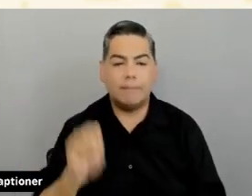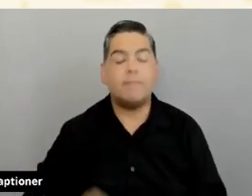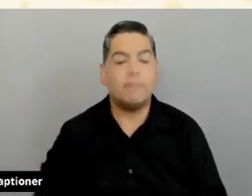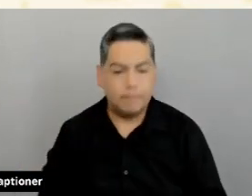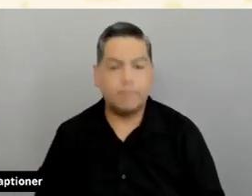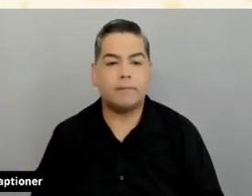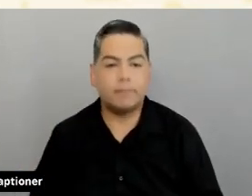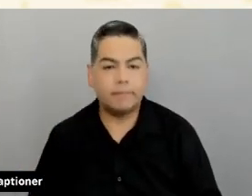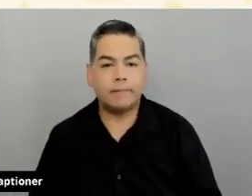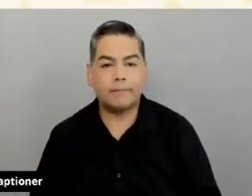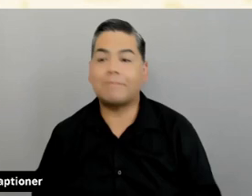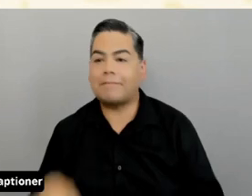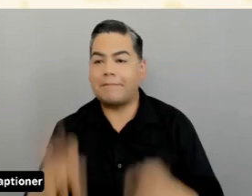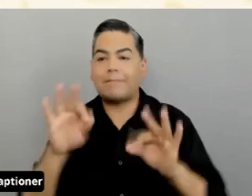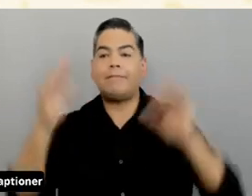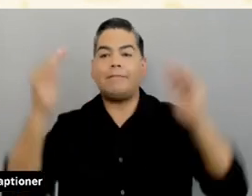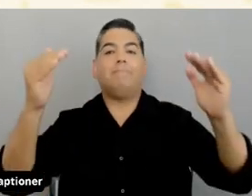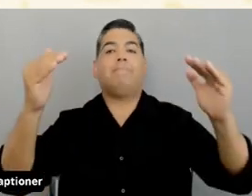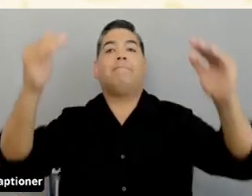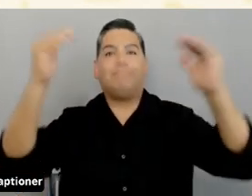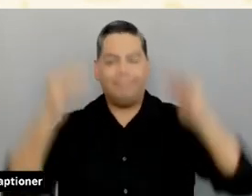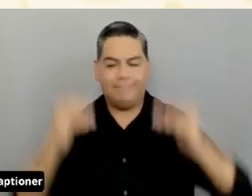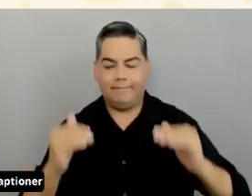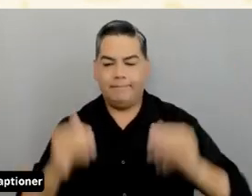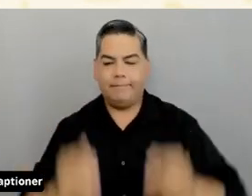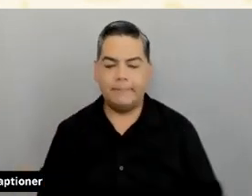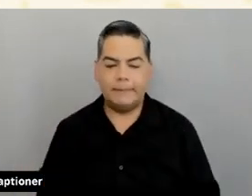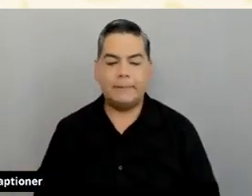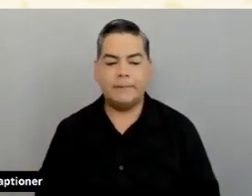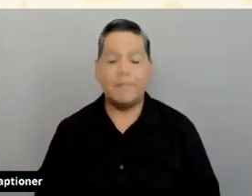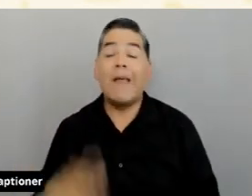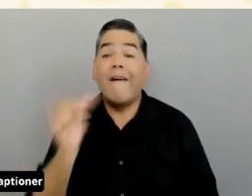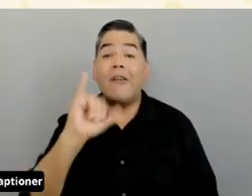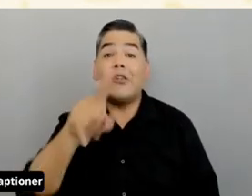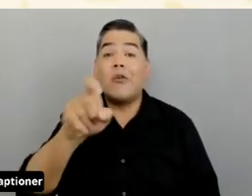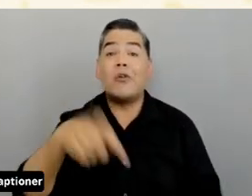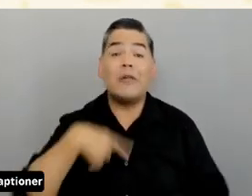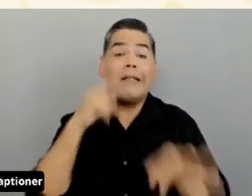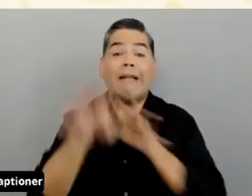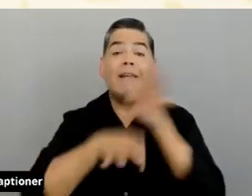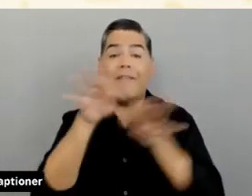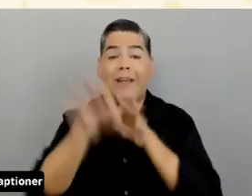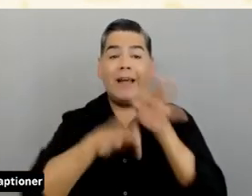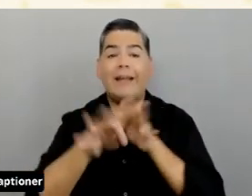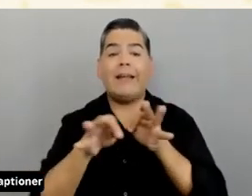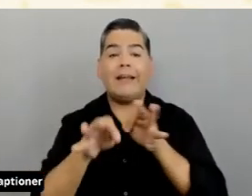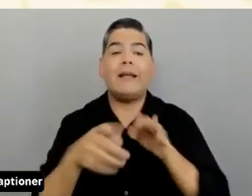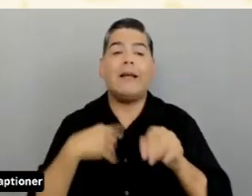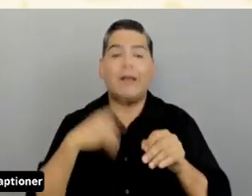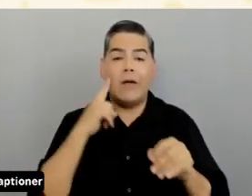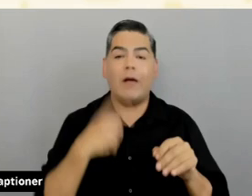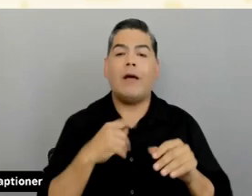The next point is that you need to define a control system or an accessibility matrix.